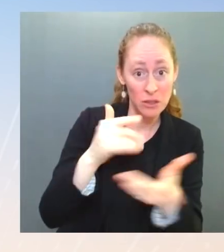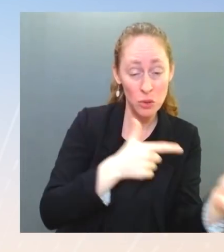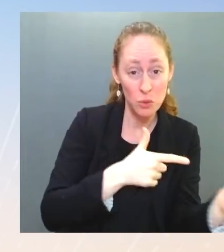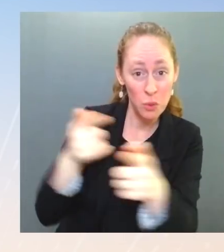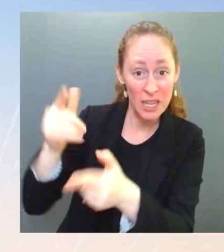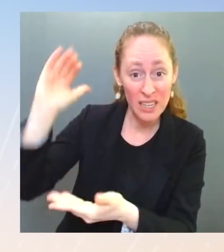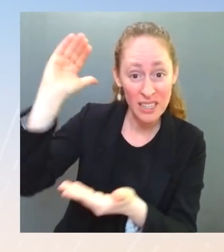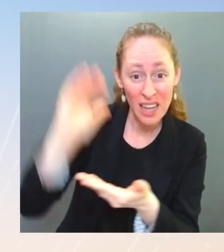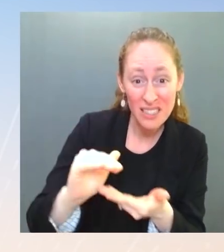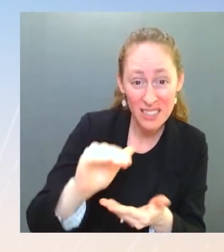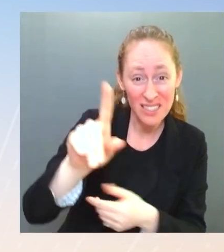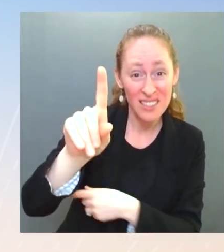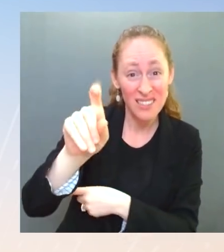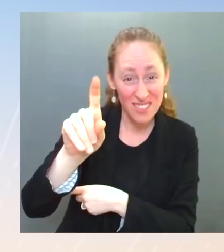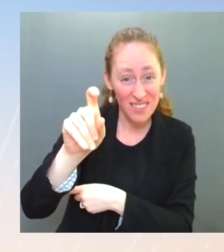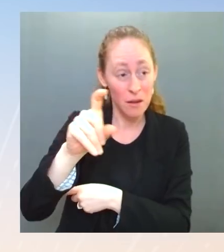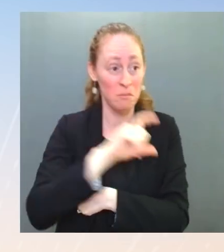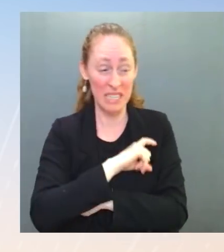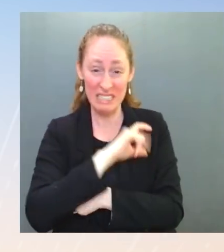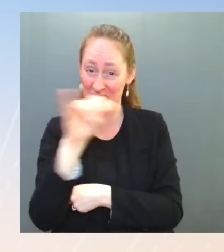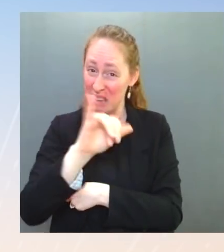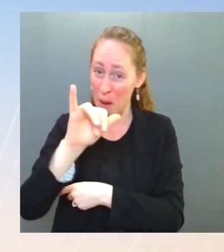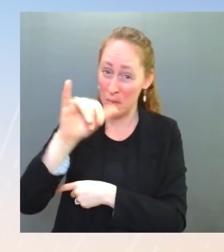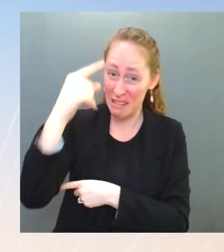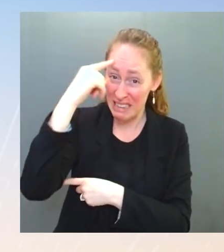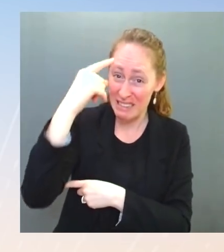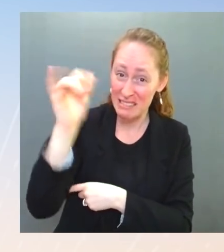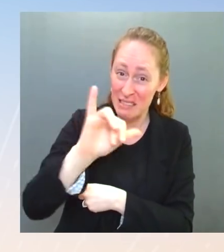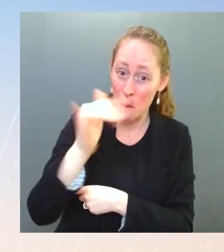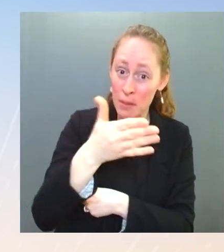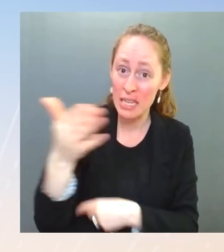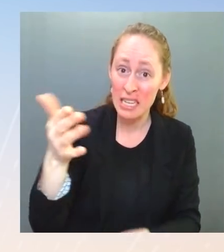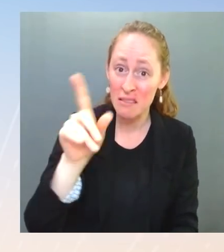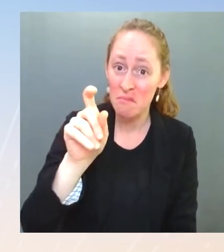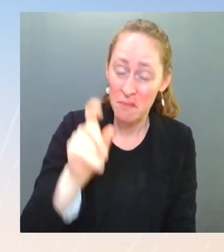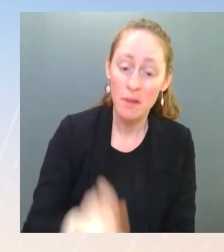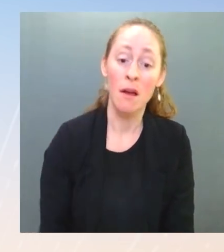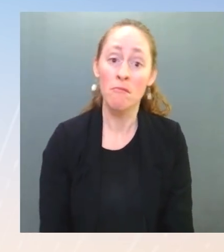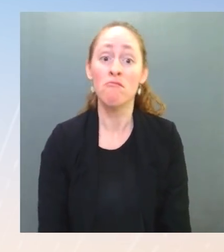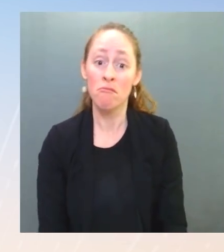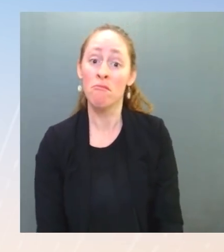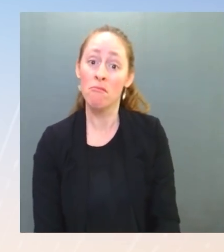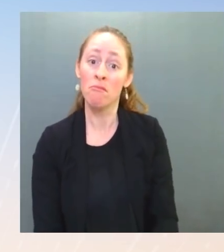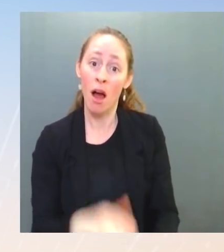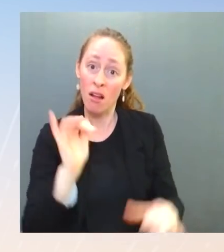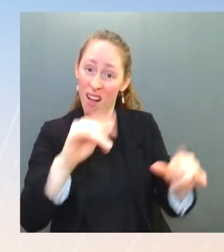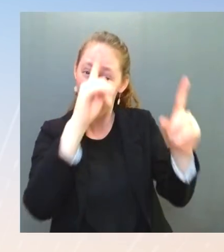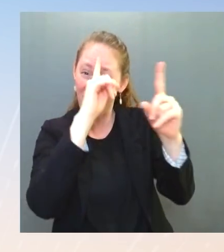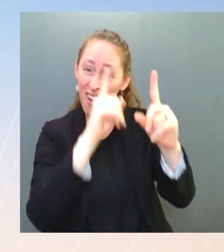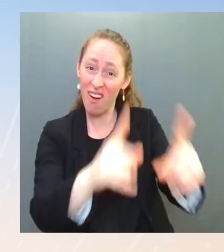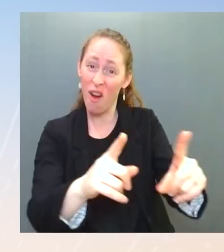As we've seen violence go up, we have seen a huge, vast majority of that, nearly three quarters,